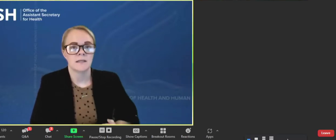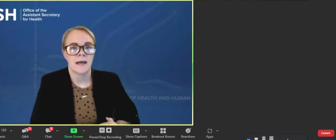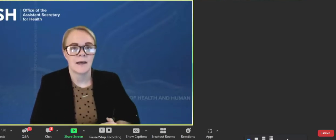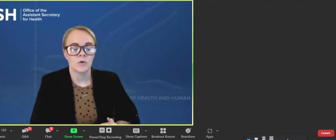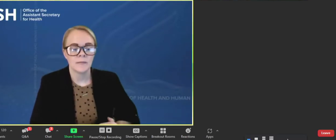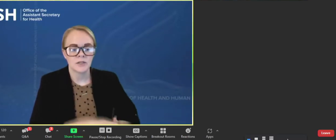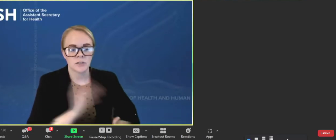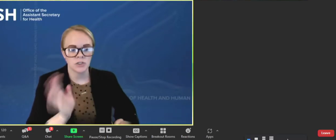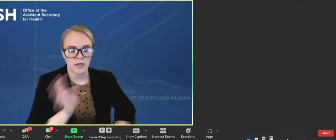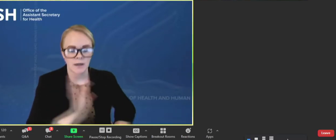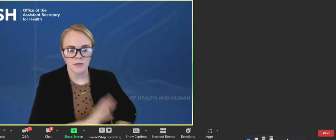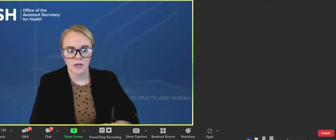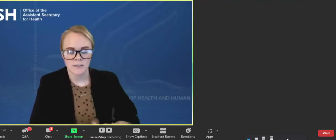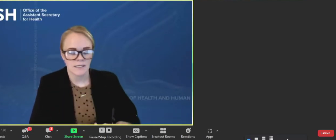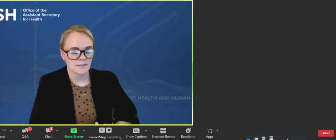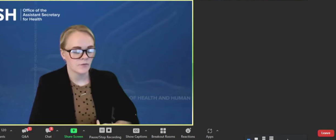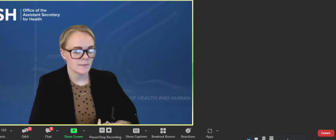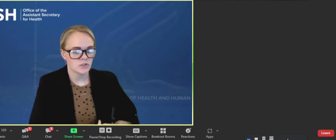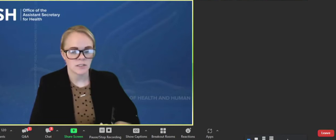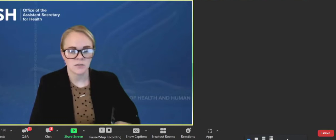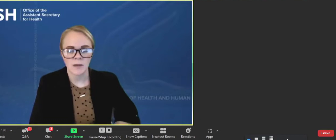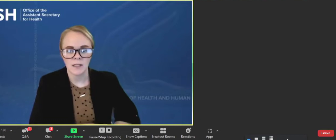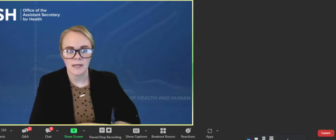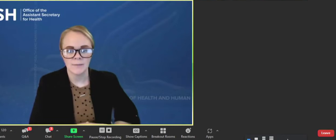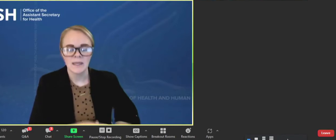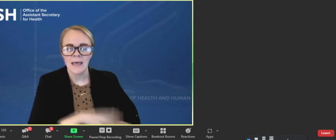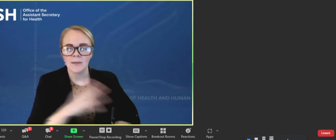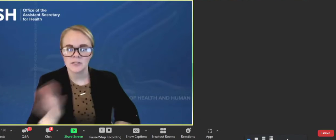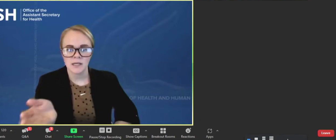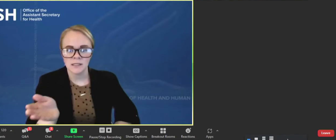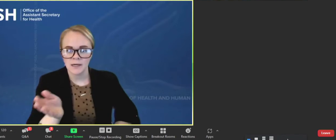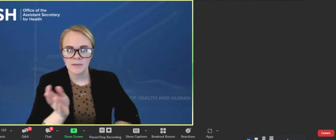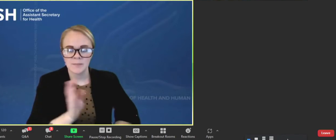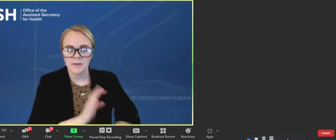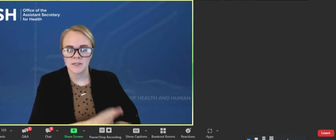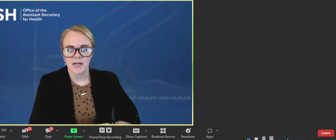We'll make sure to share out your contact information as well. There's a lot of people in the chat